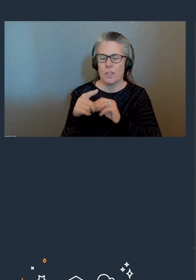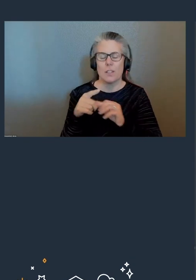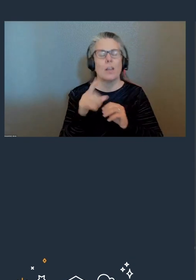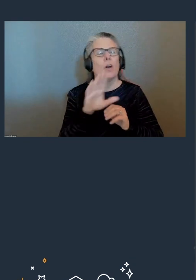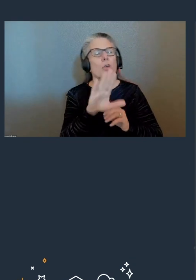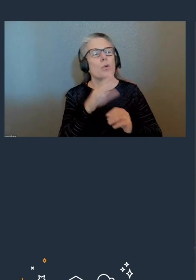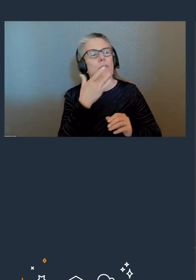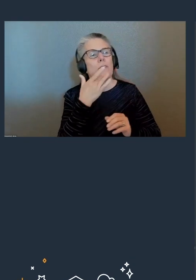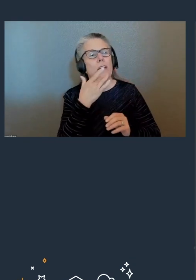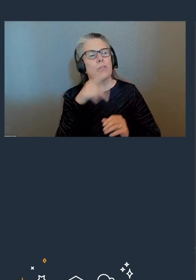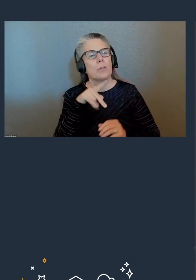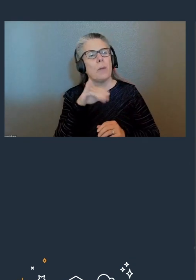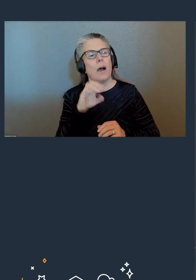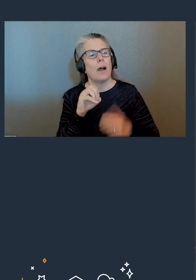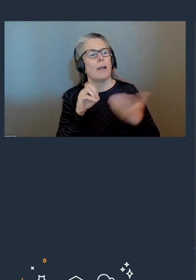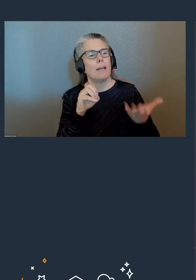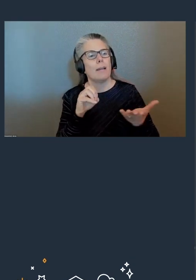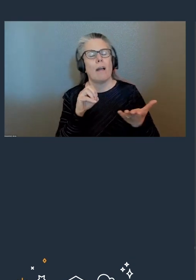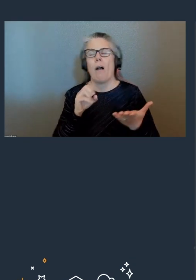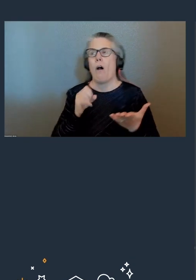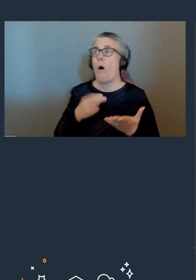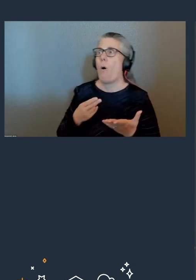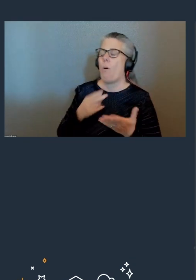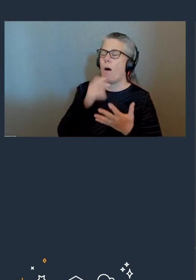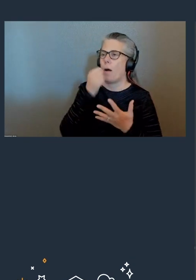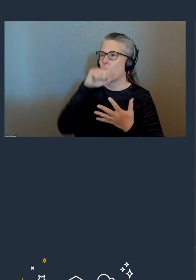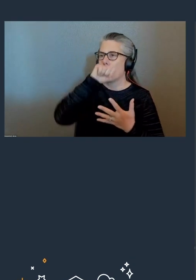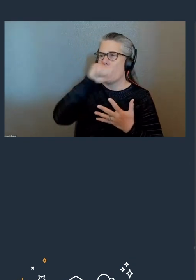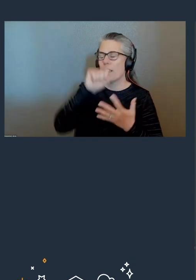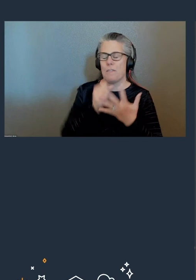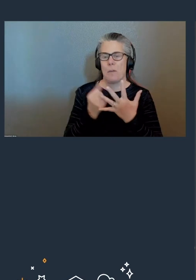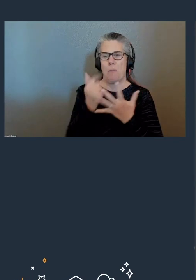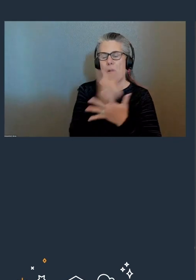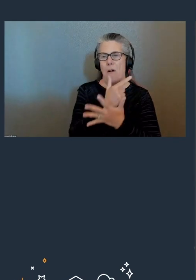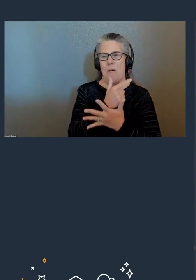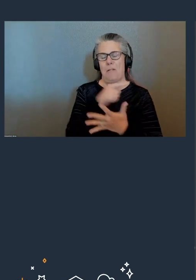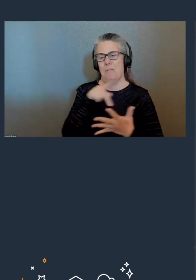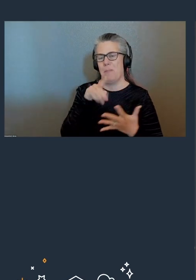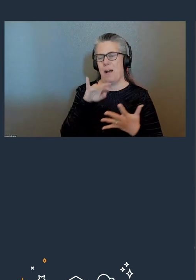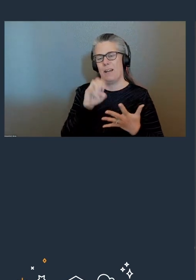I love them all, but if I have to choose one it would be, key lime pie.